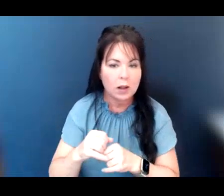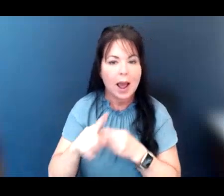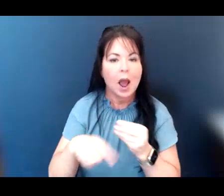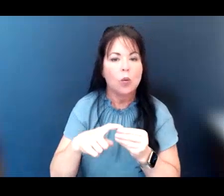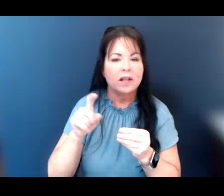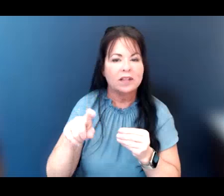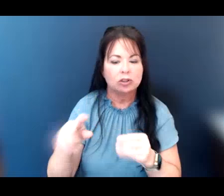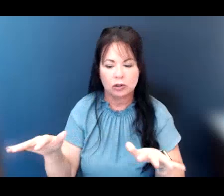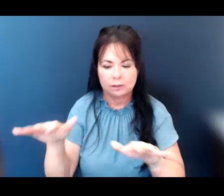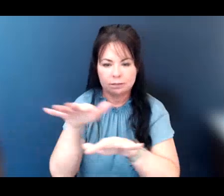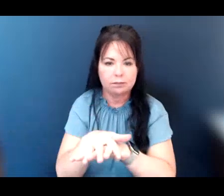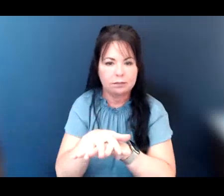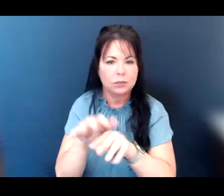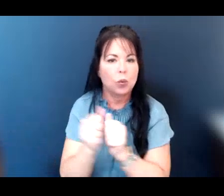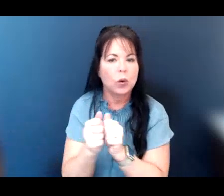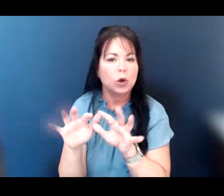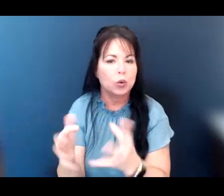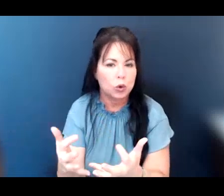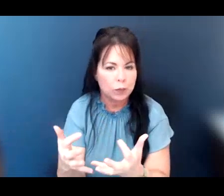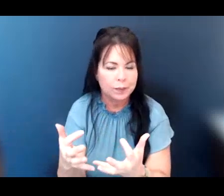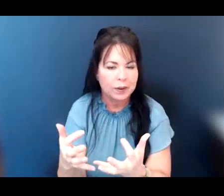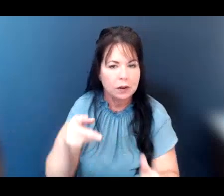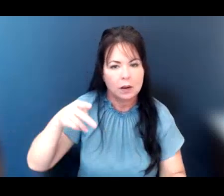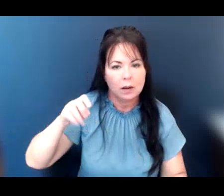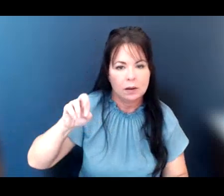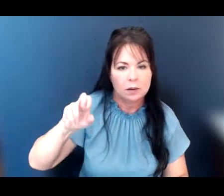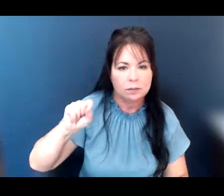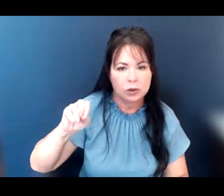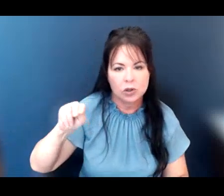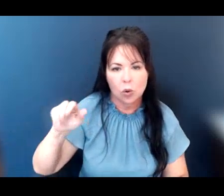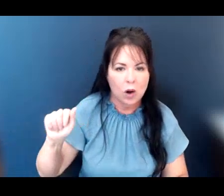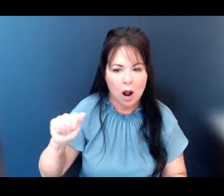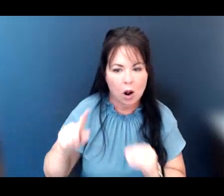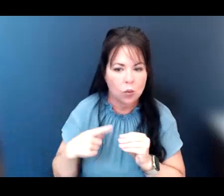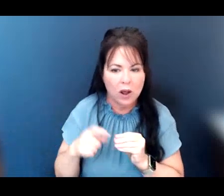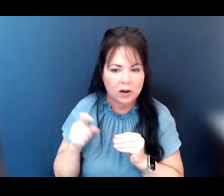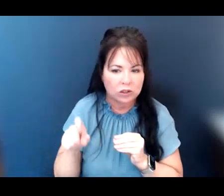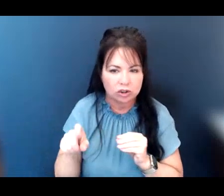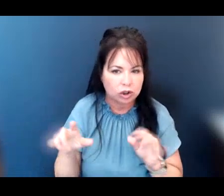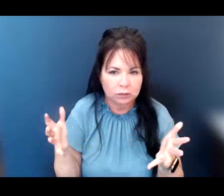And, Kelly, going over to you for this question. Yeah, thanks so much. So the first thing I want to remind people